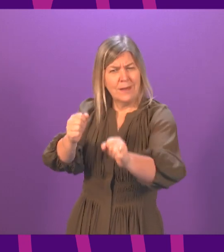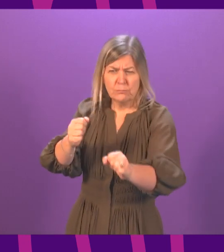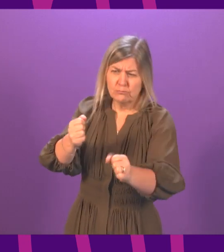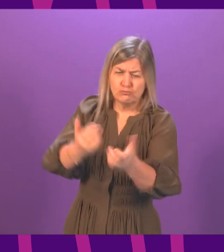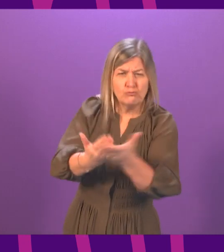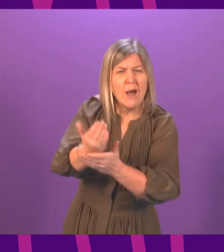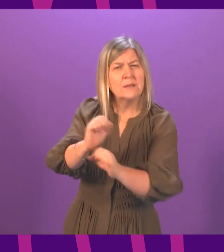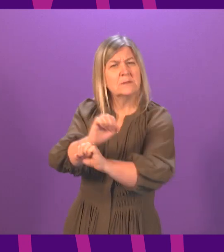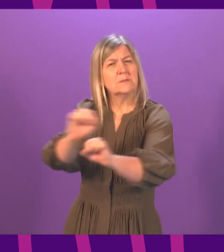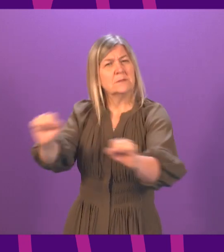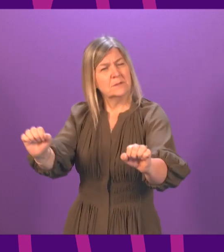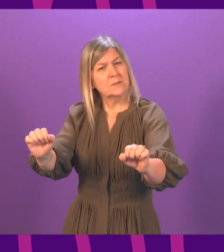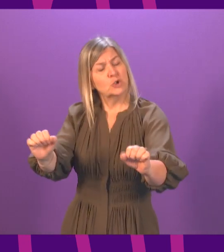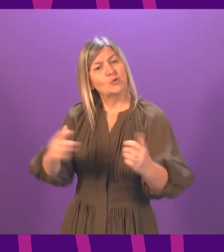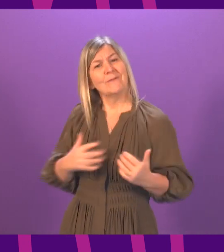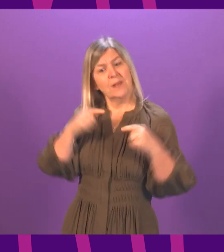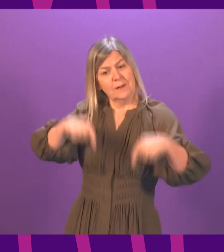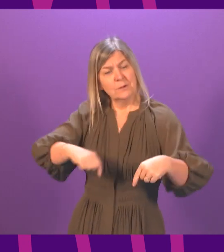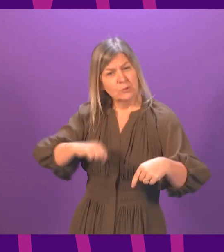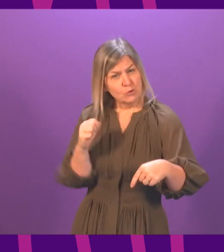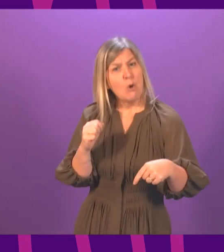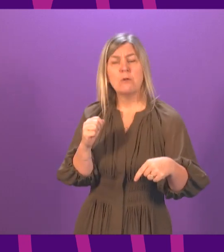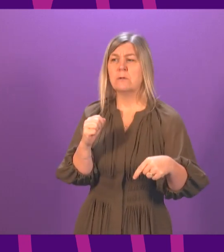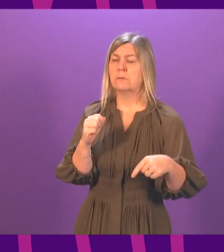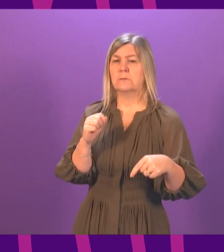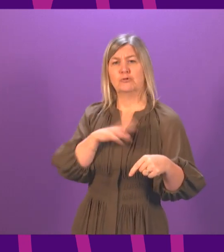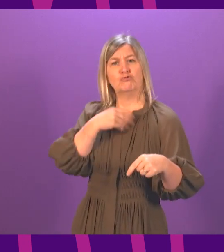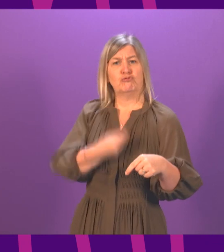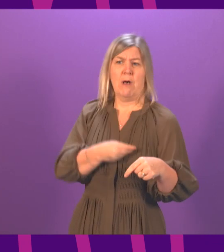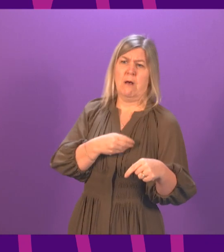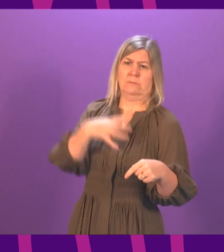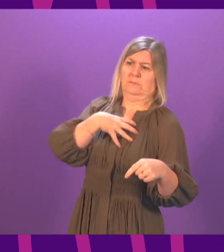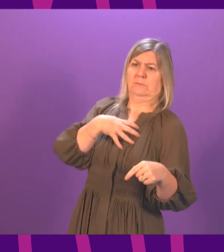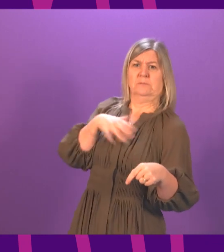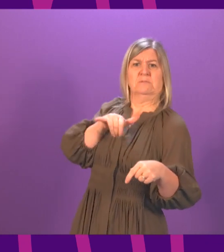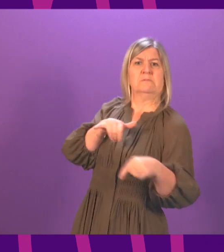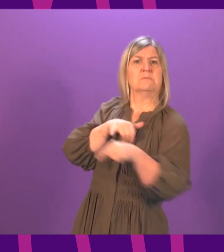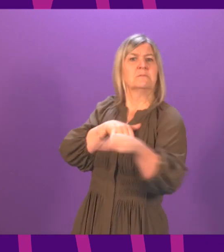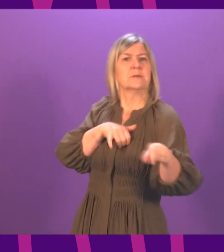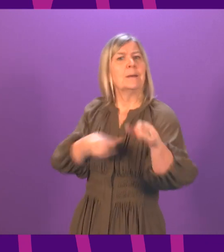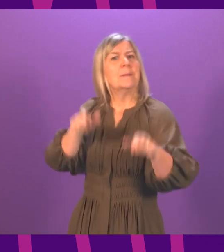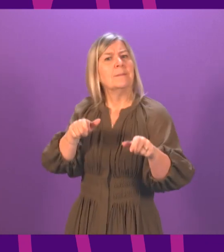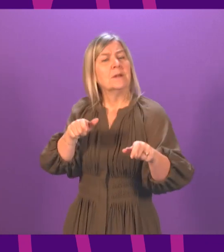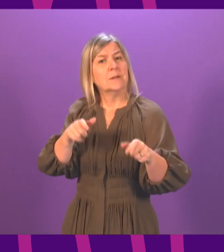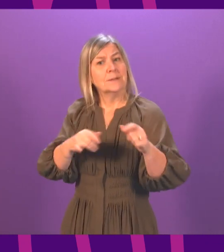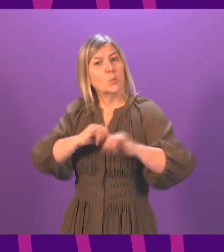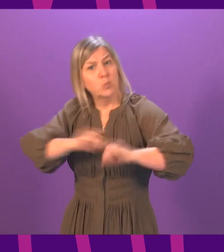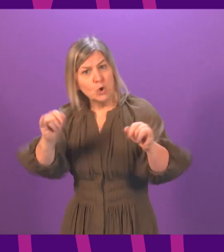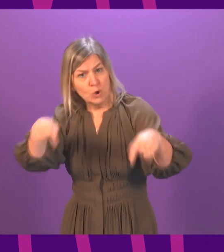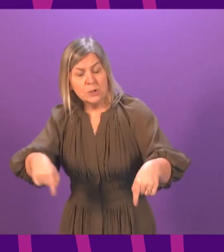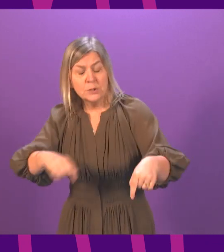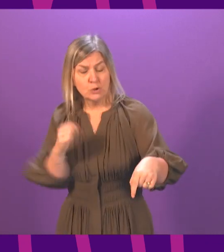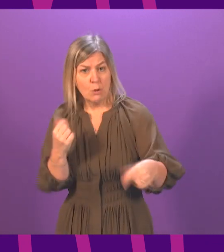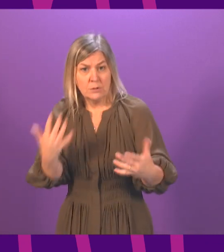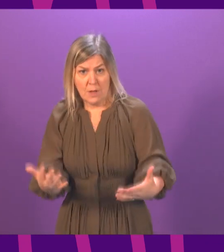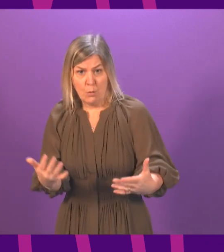Scotland has grown far worse as a result of the Government’s failure to act? What will now change?